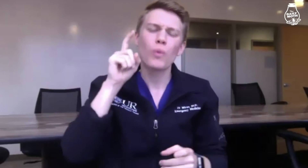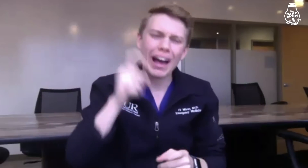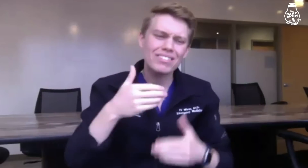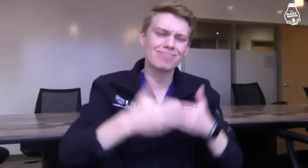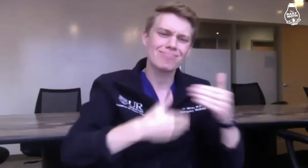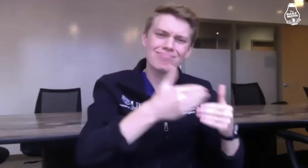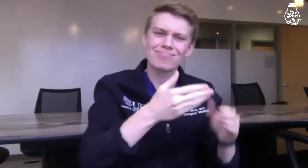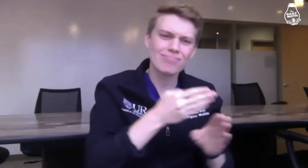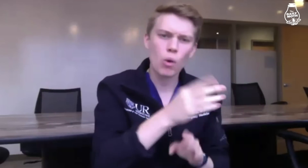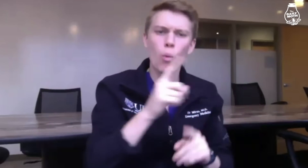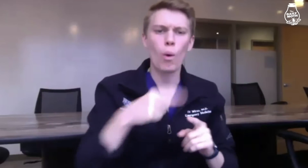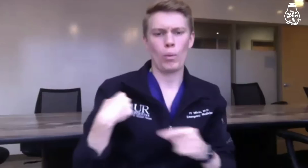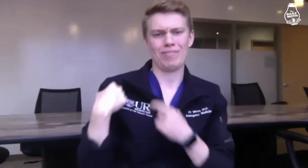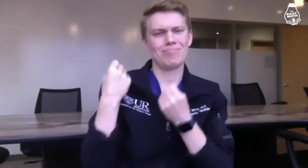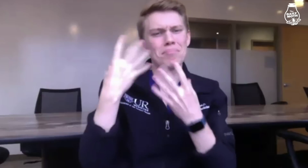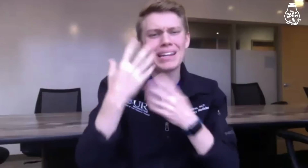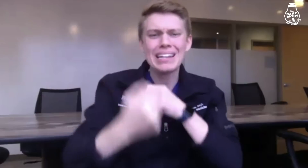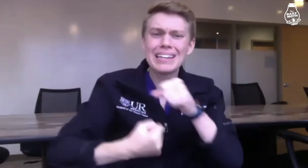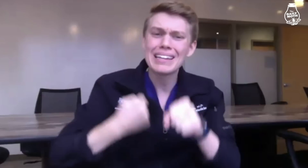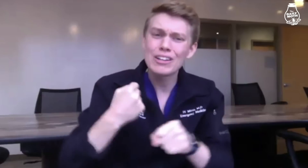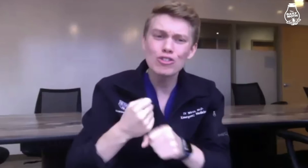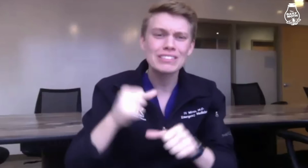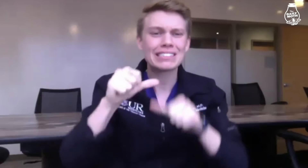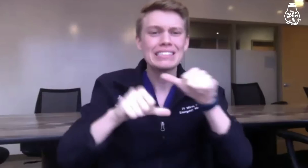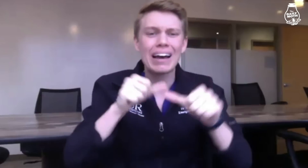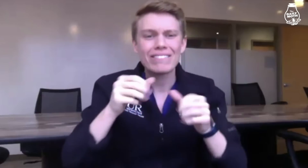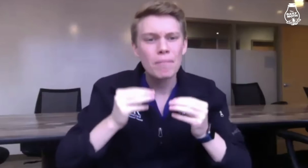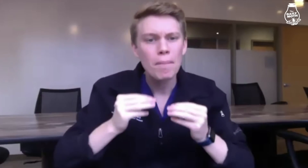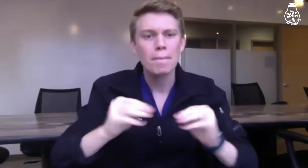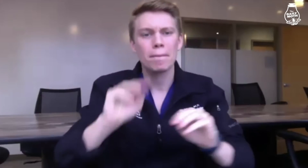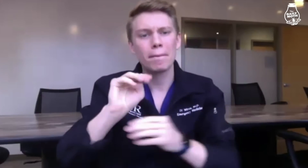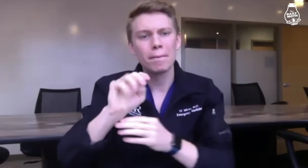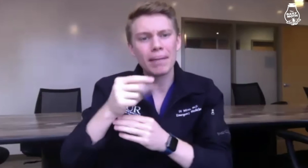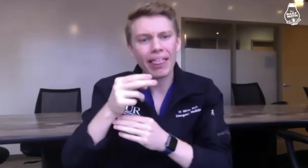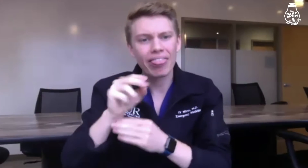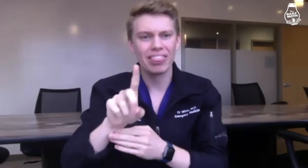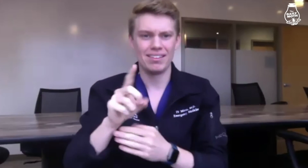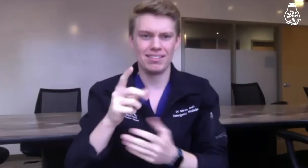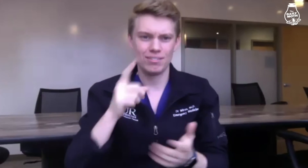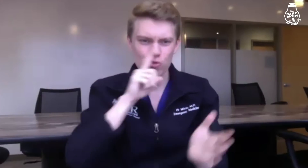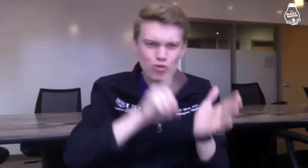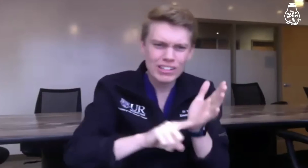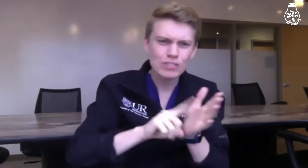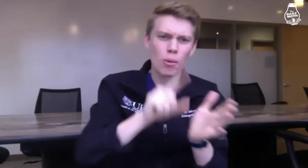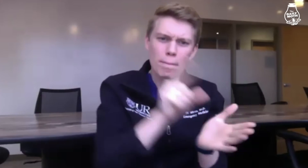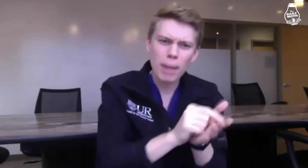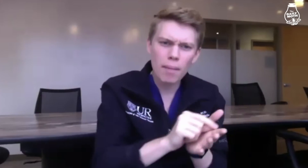You have to stick with the process that we've used for many years, the scientific method.